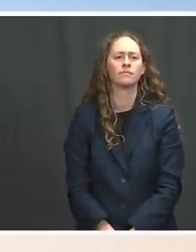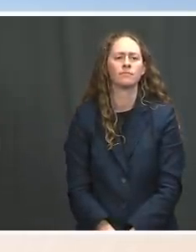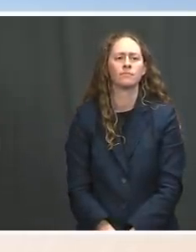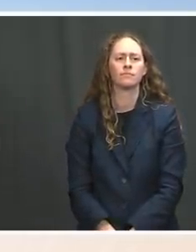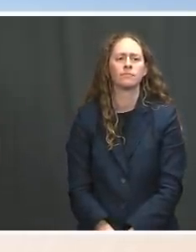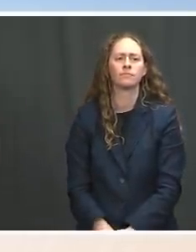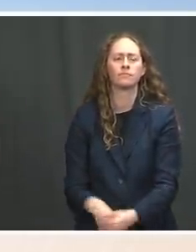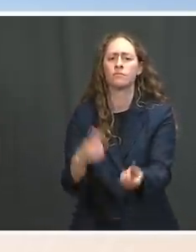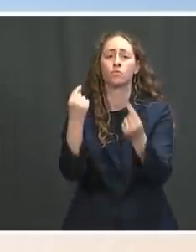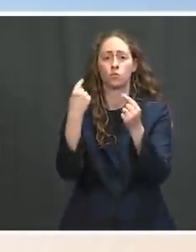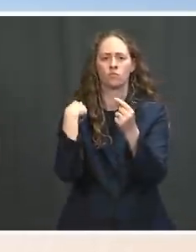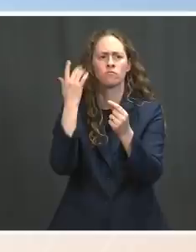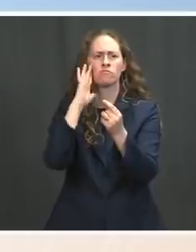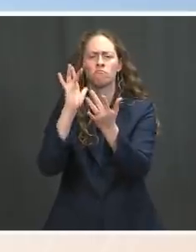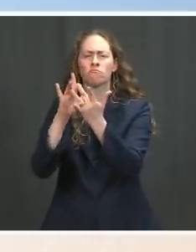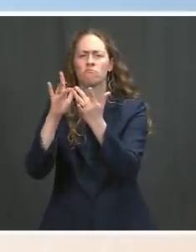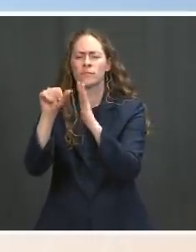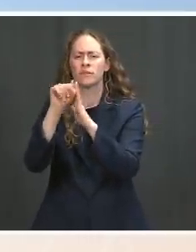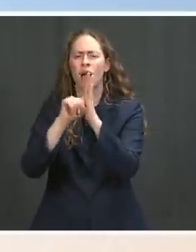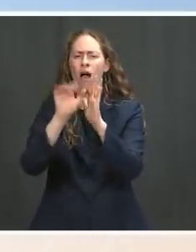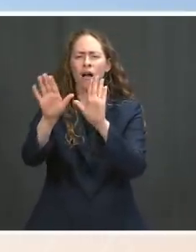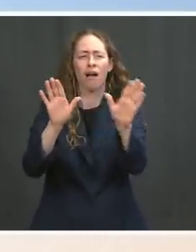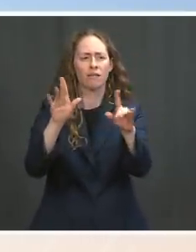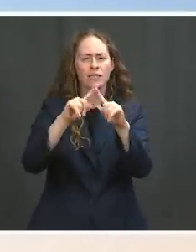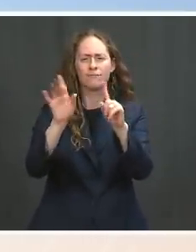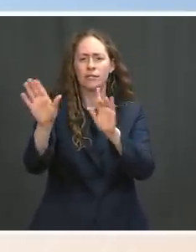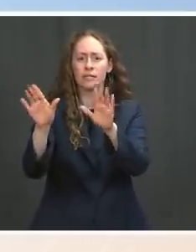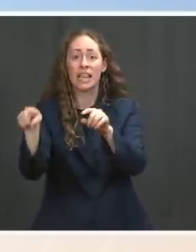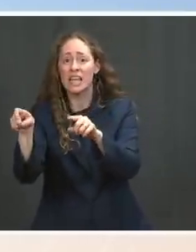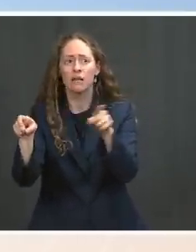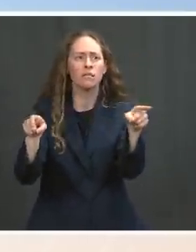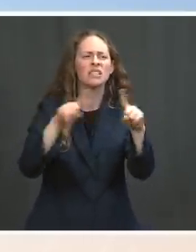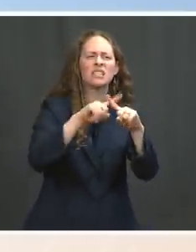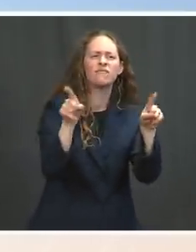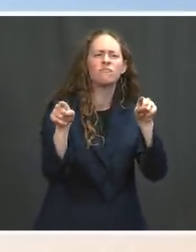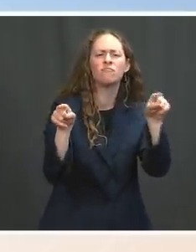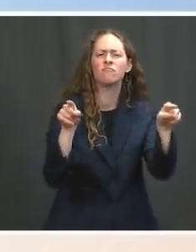And we do have the authority, if needed, to extend or issue